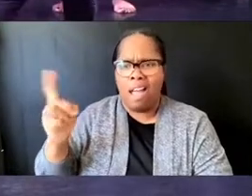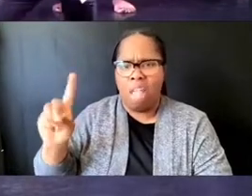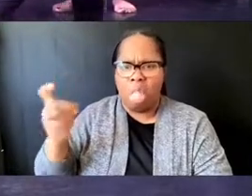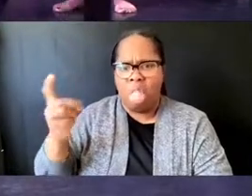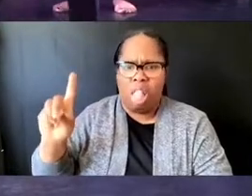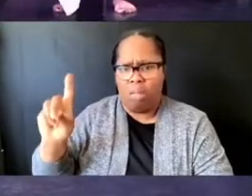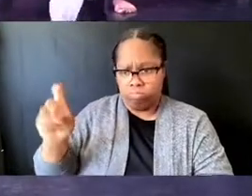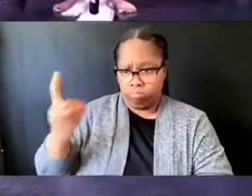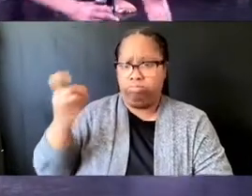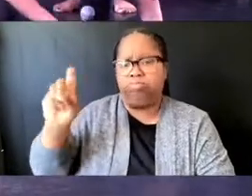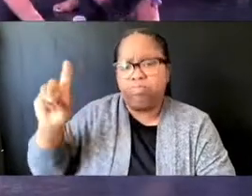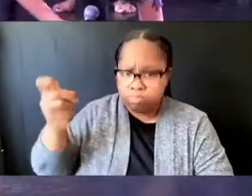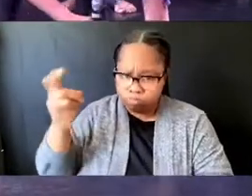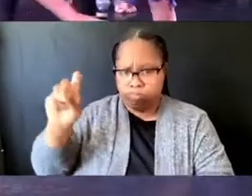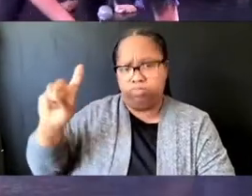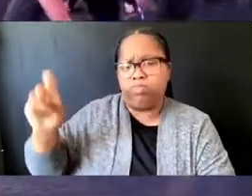(moaning)